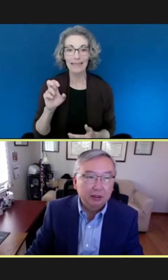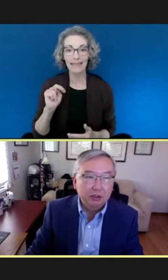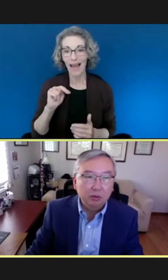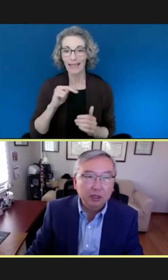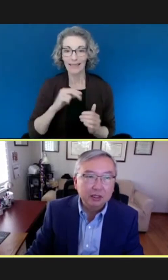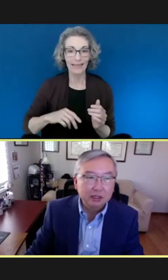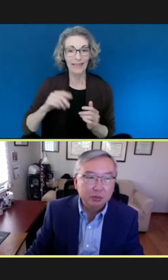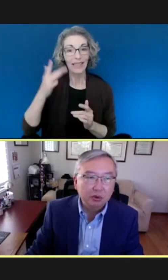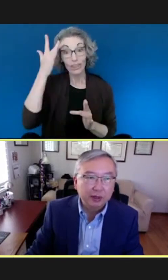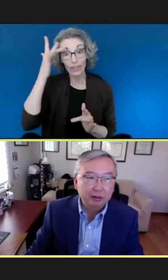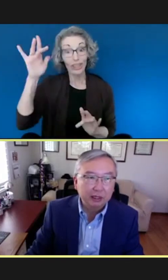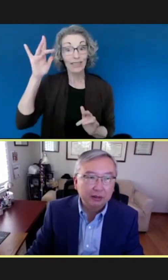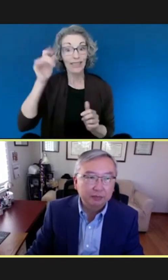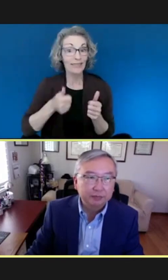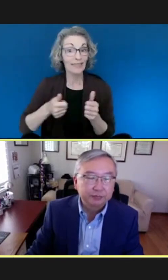So why is his profile like?